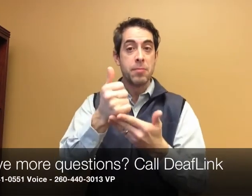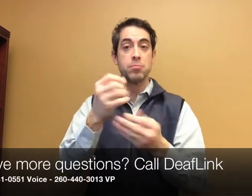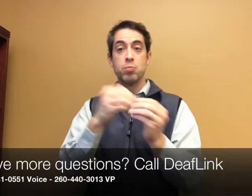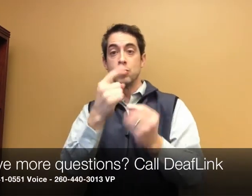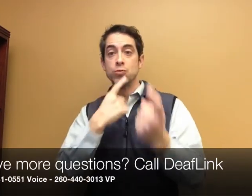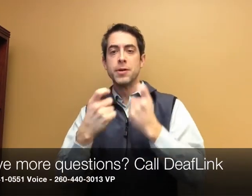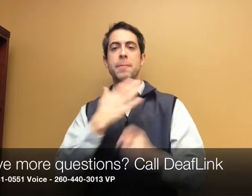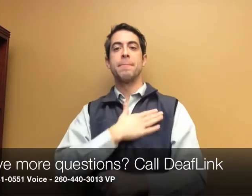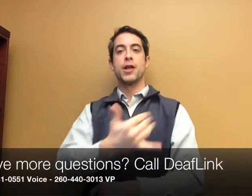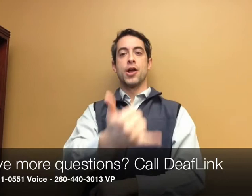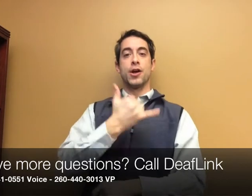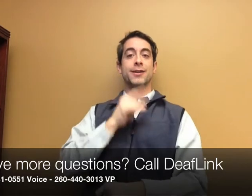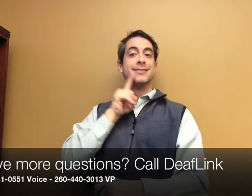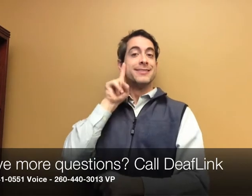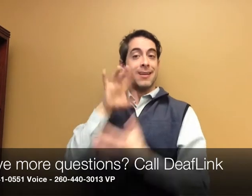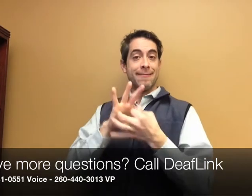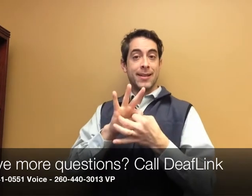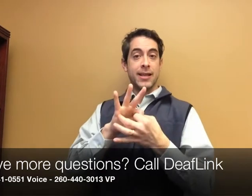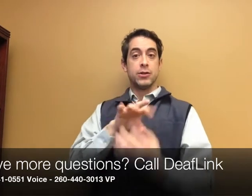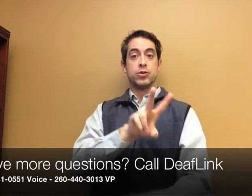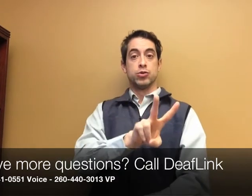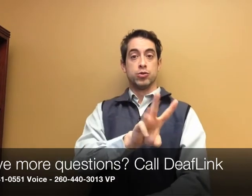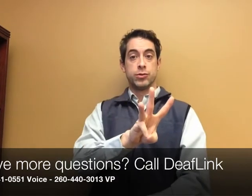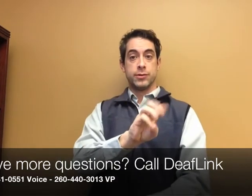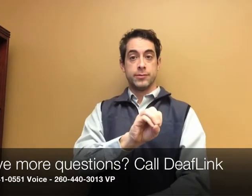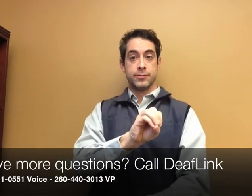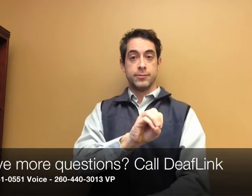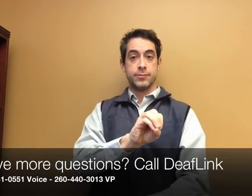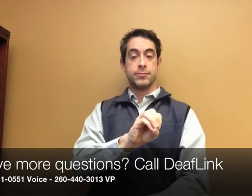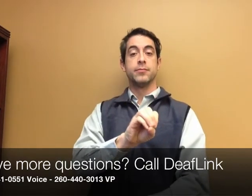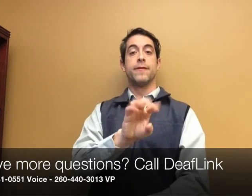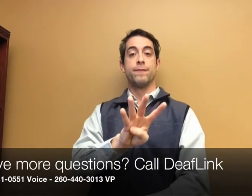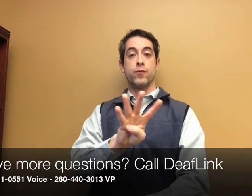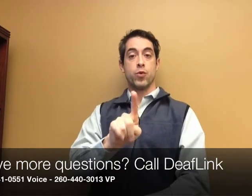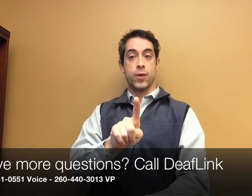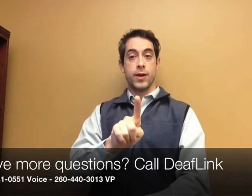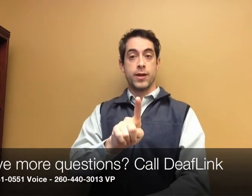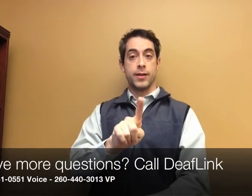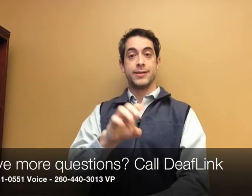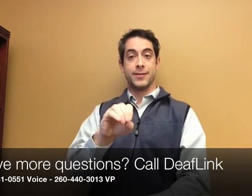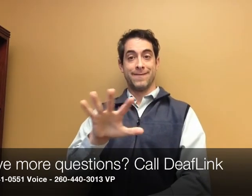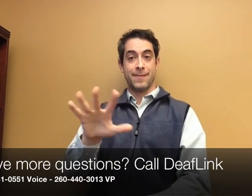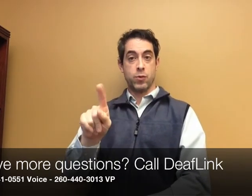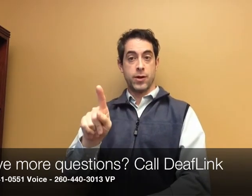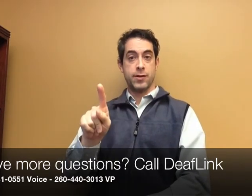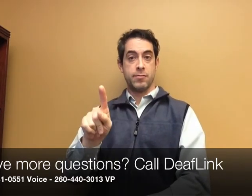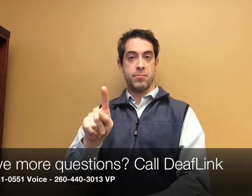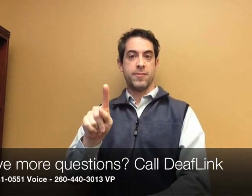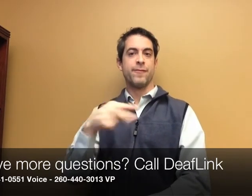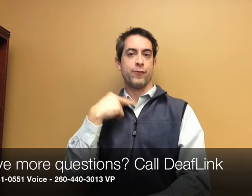If you have questions you can call DeafLink at 260-44-0551 for voice callers